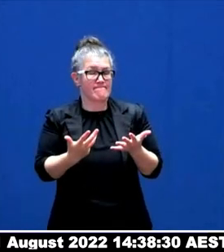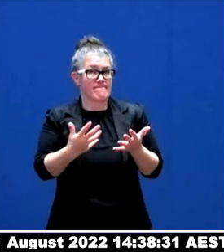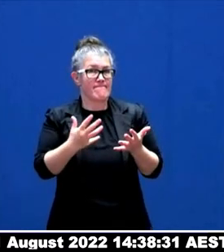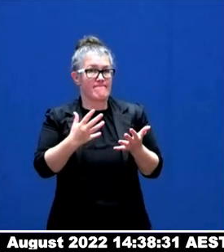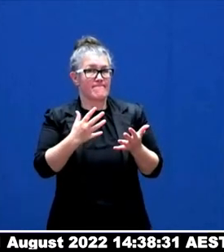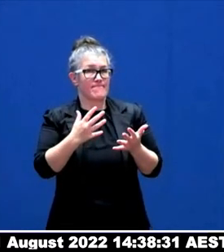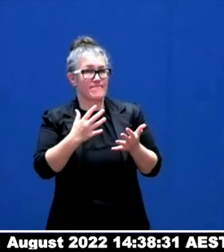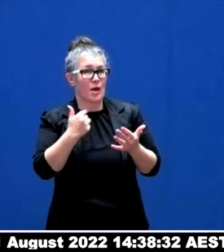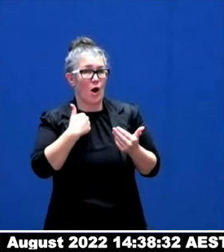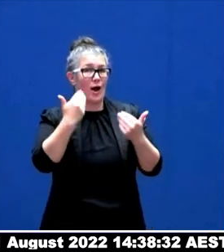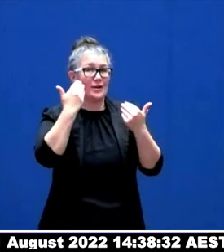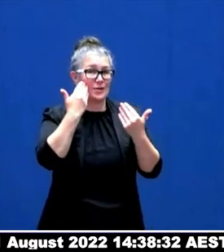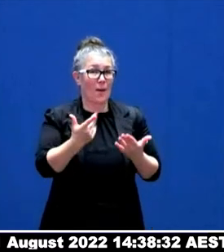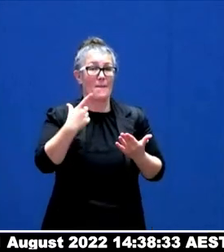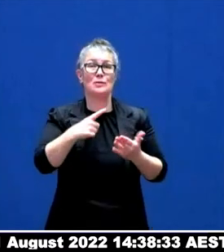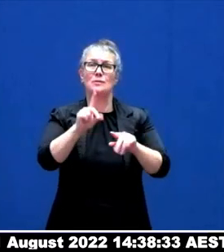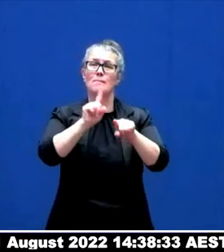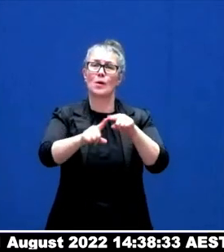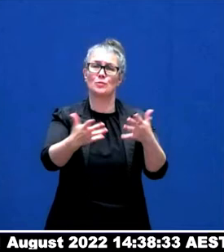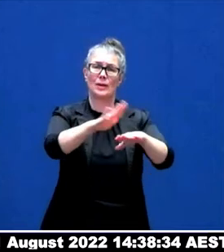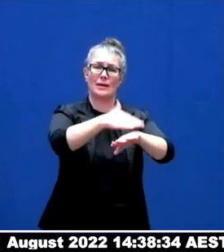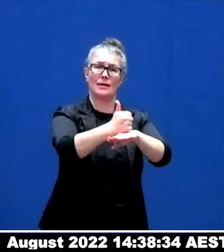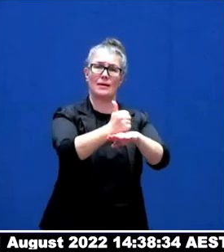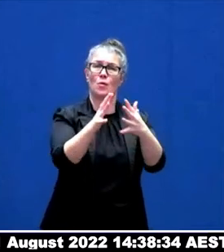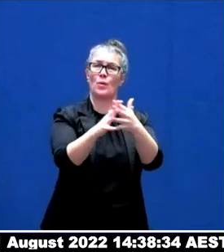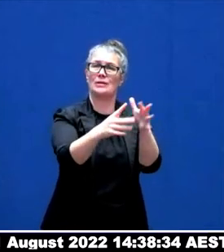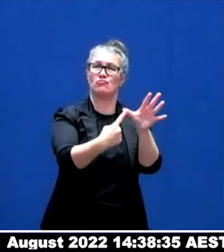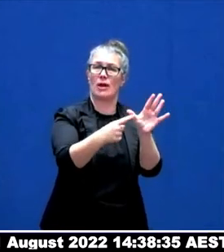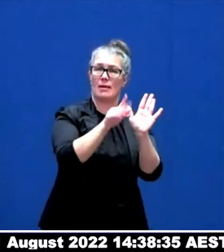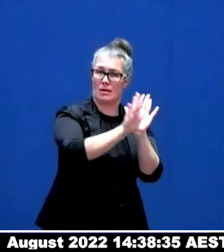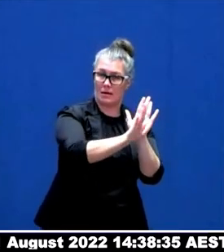developed in Western Australia, but I believe there are - there are two levels of